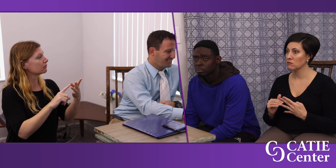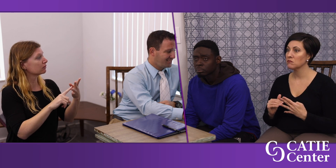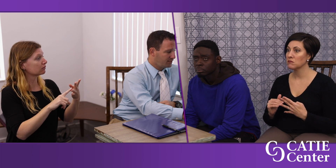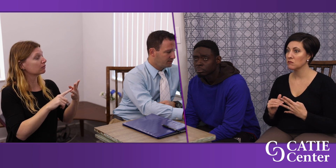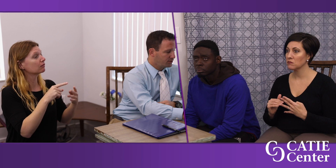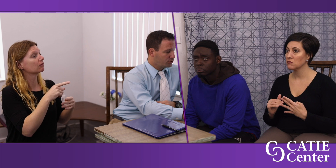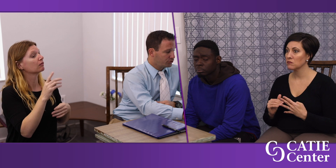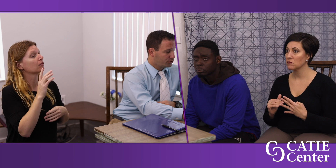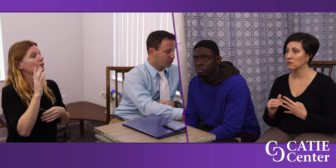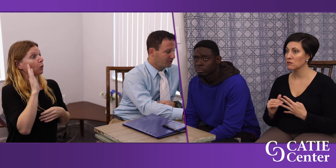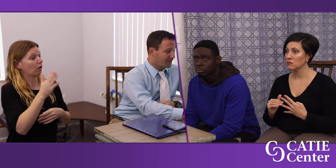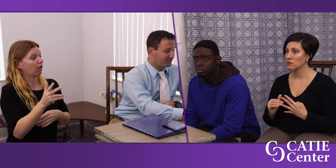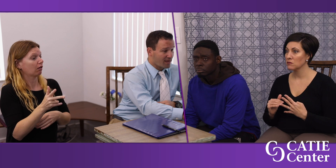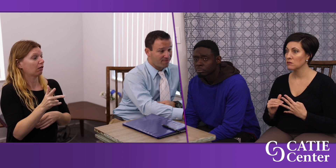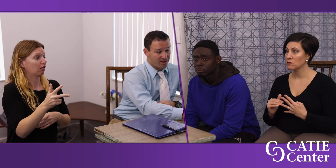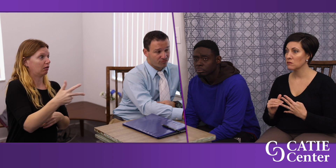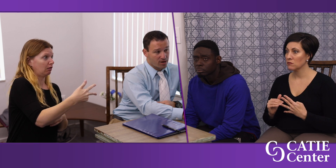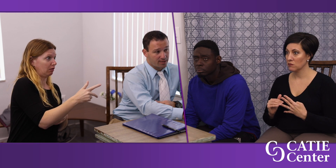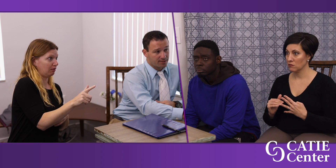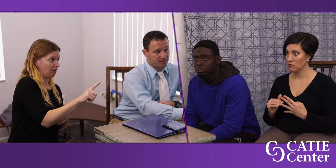C) turn left and then right